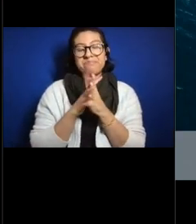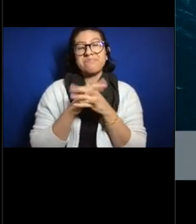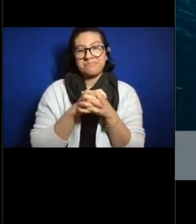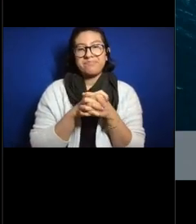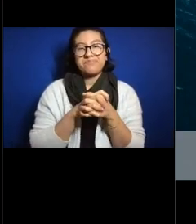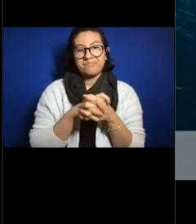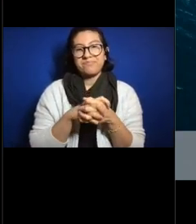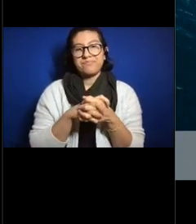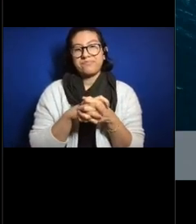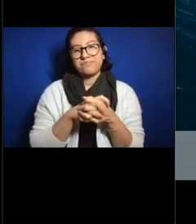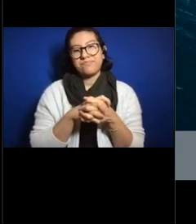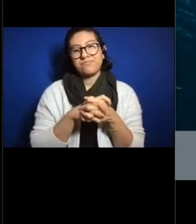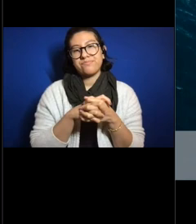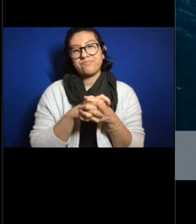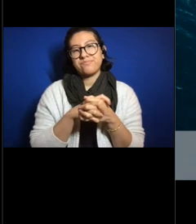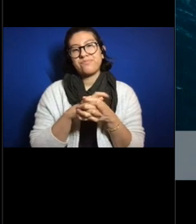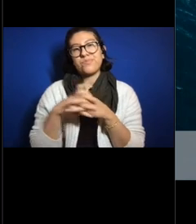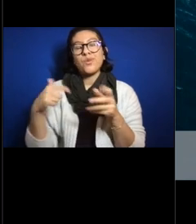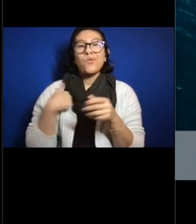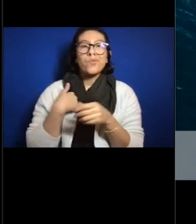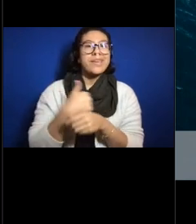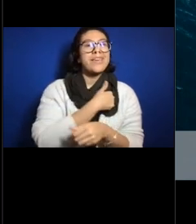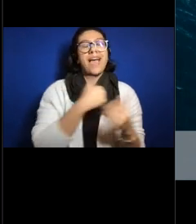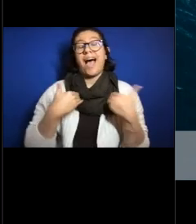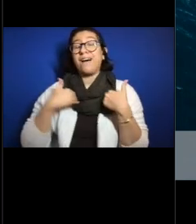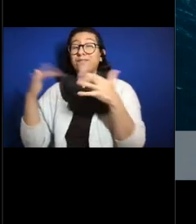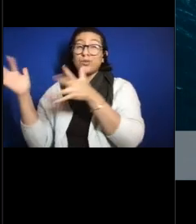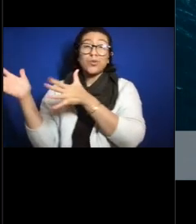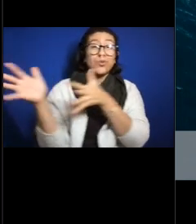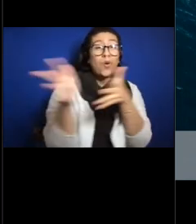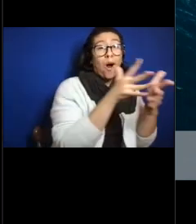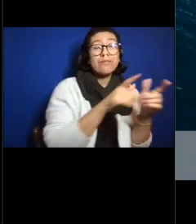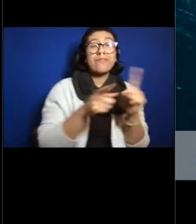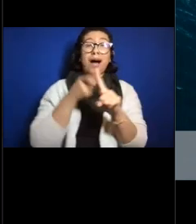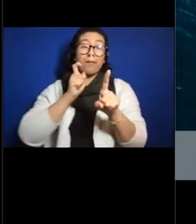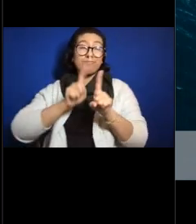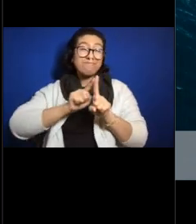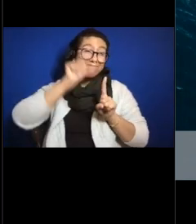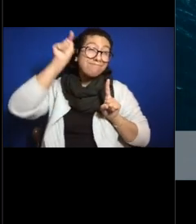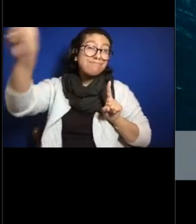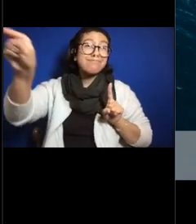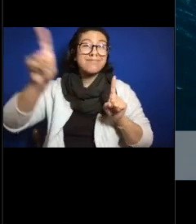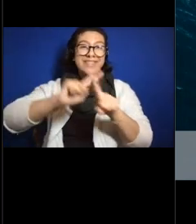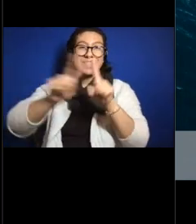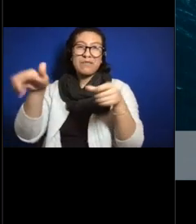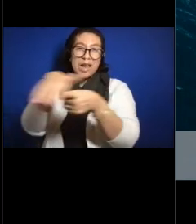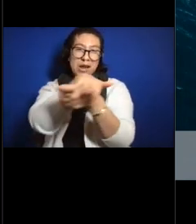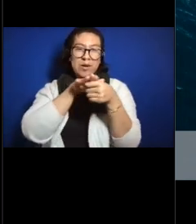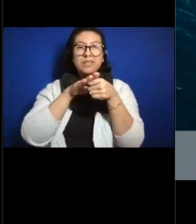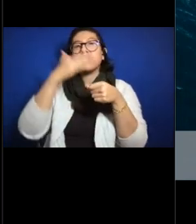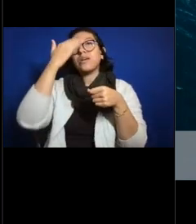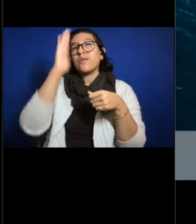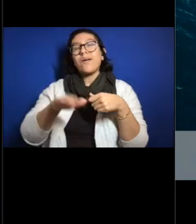we get sort of storms even from far away can bring weather. And you guys experienced that on the East coast